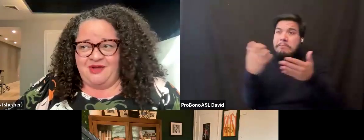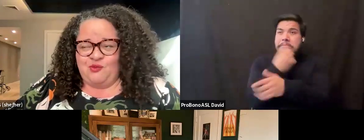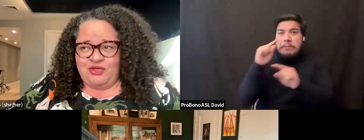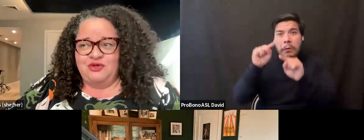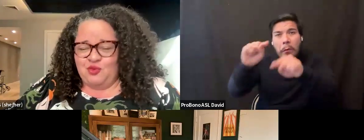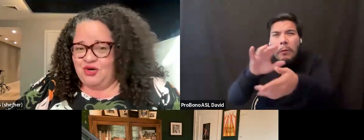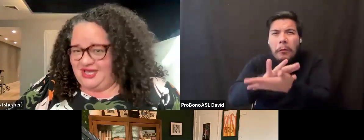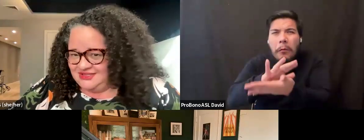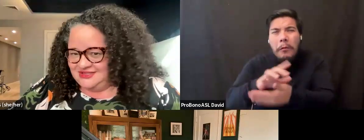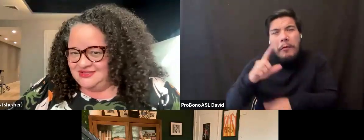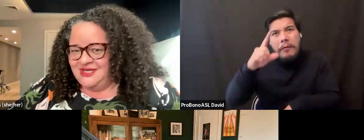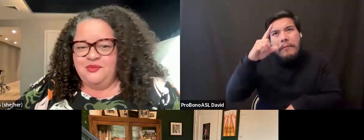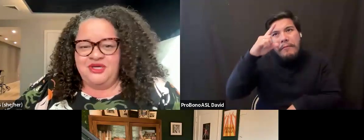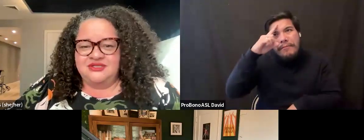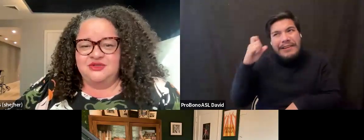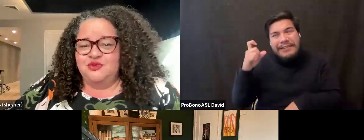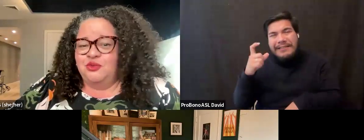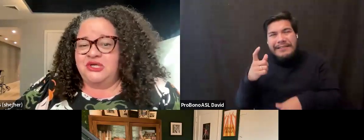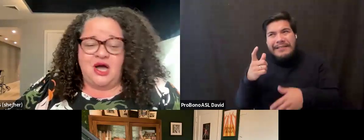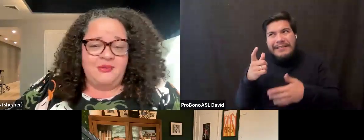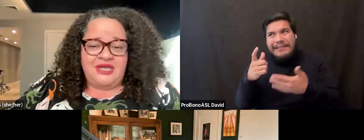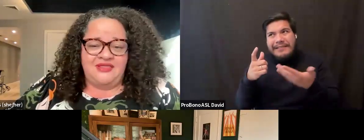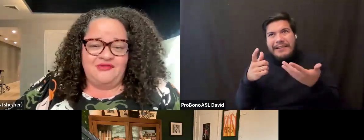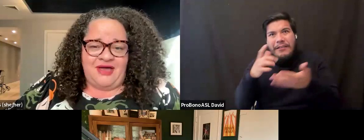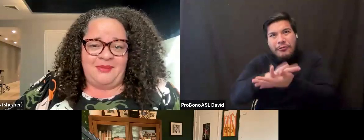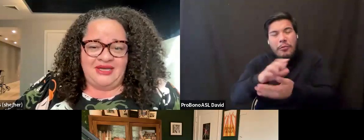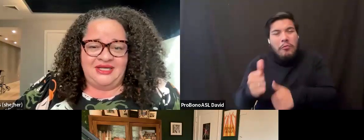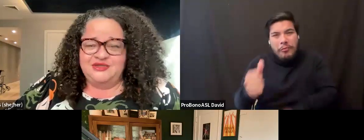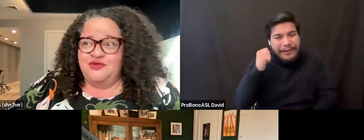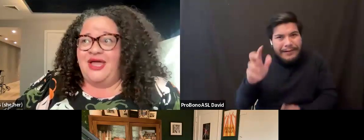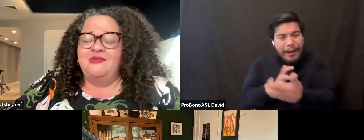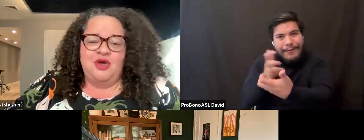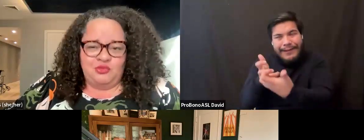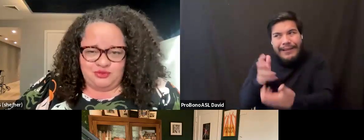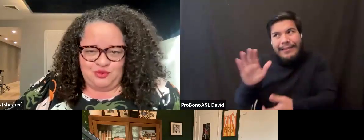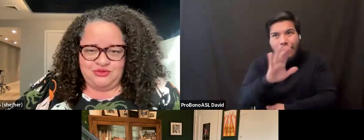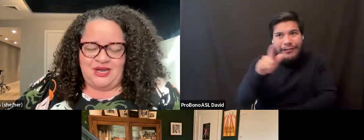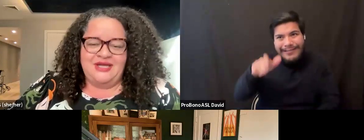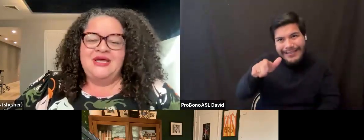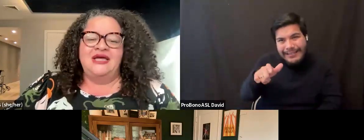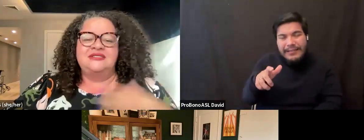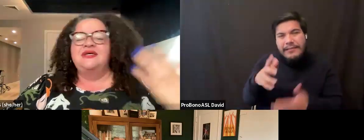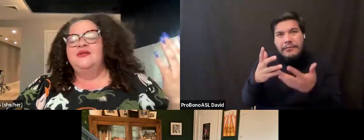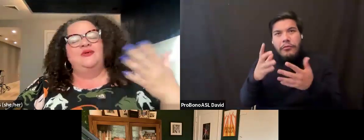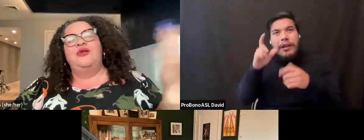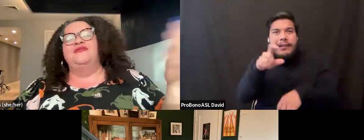by real court cases because the school wouldn't accommodate their fat body, so they had to be homeschooled, whatever.